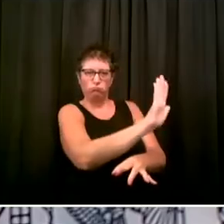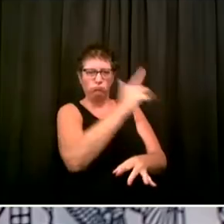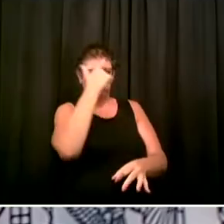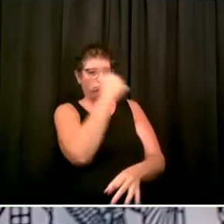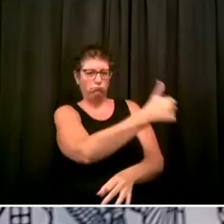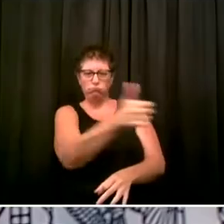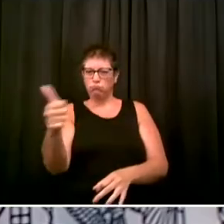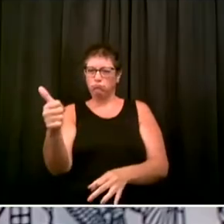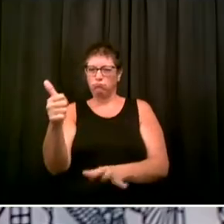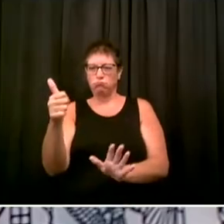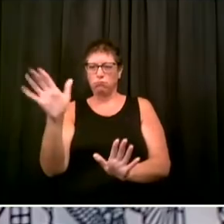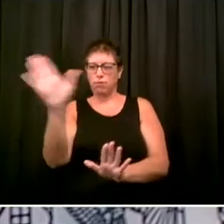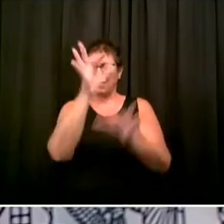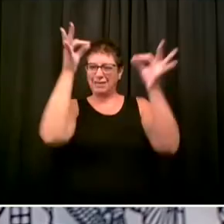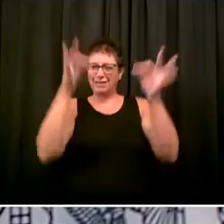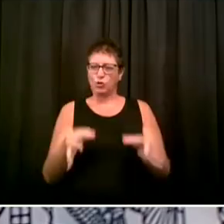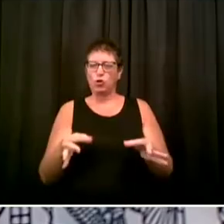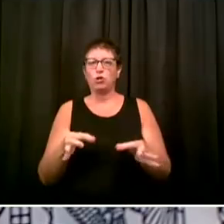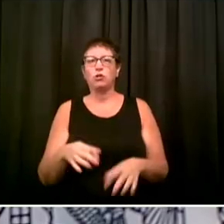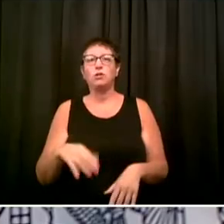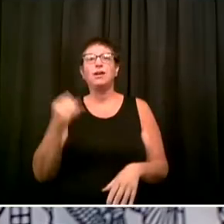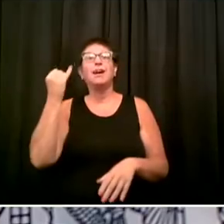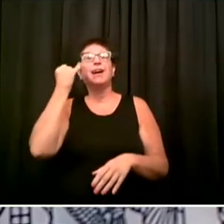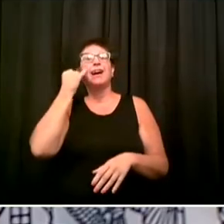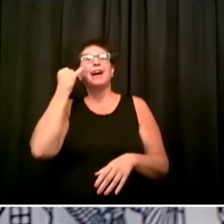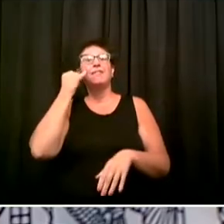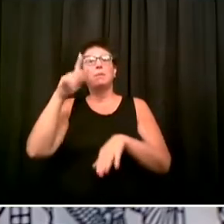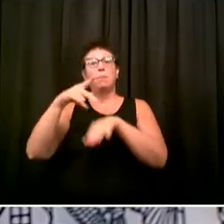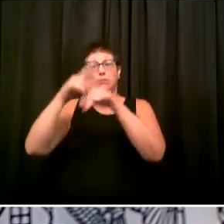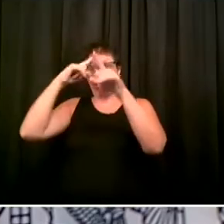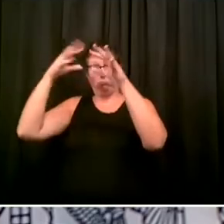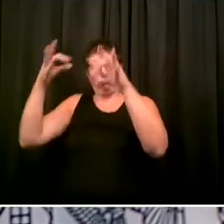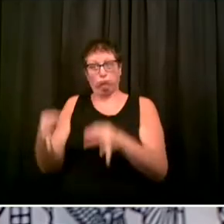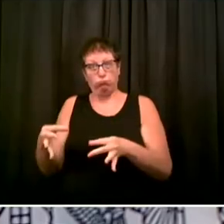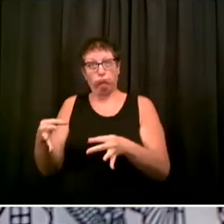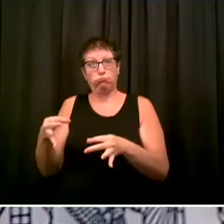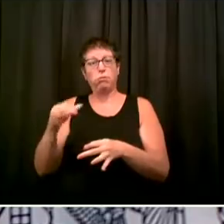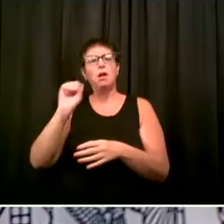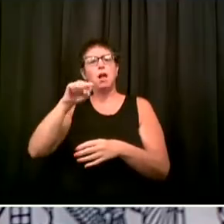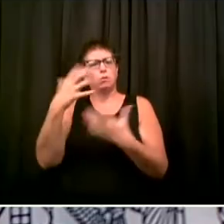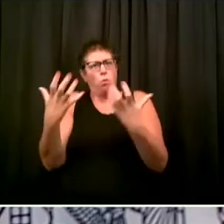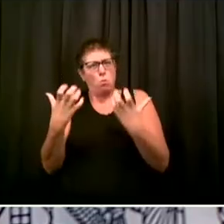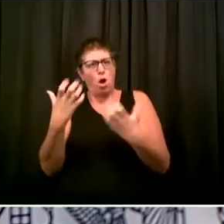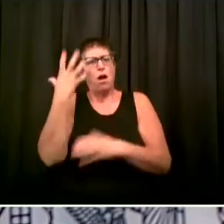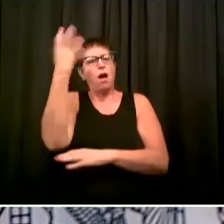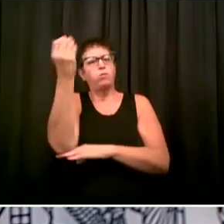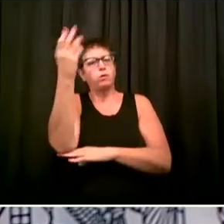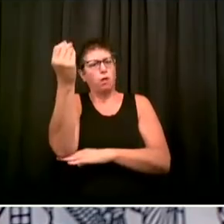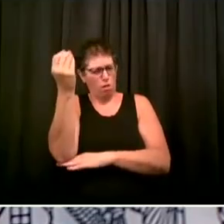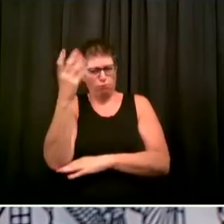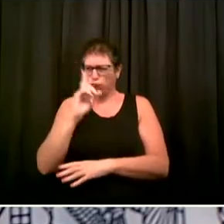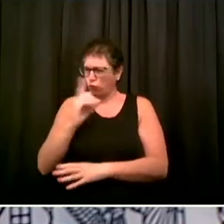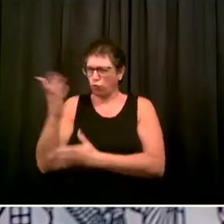WHAT WORKS FOR THEIR COMMUNITY BUT WE WANT TO MAKE